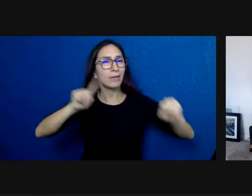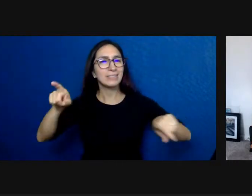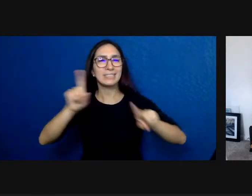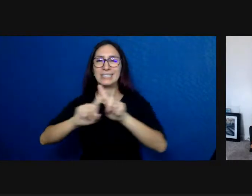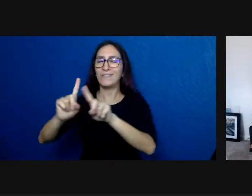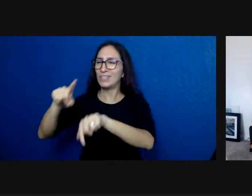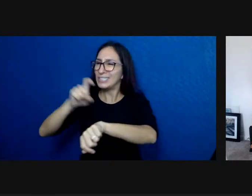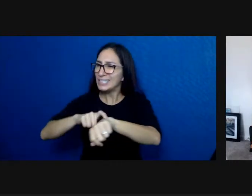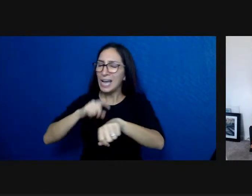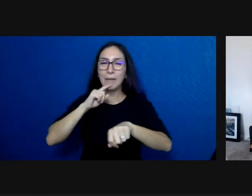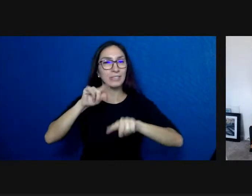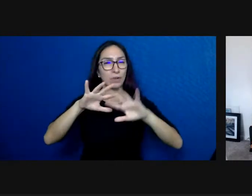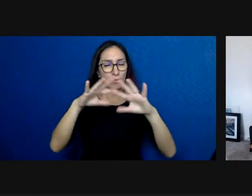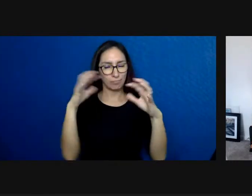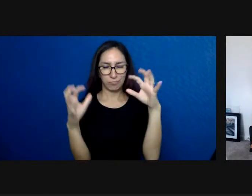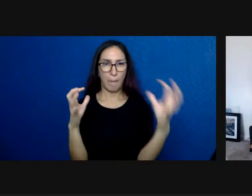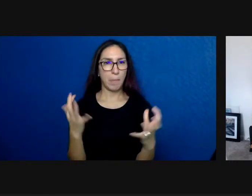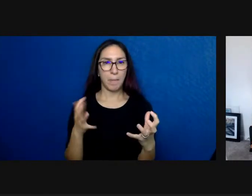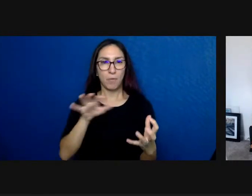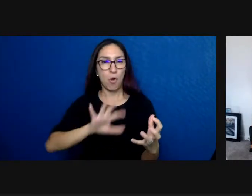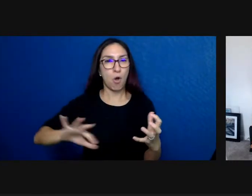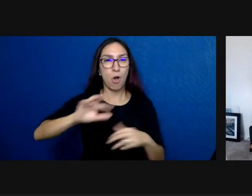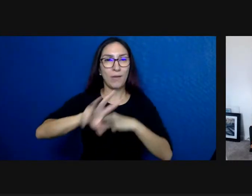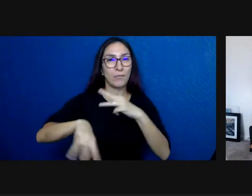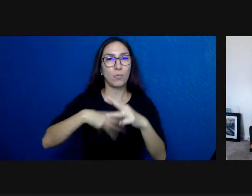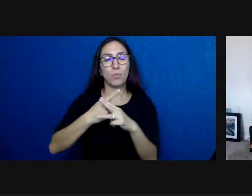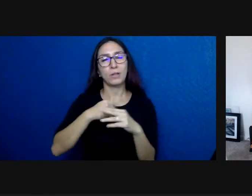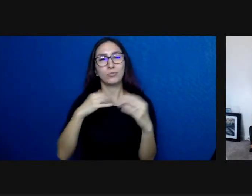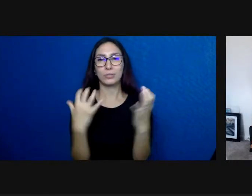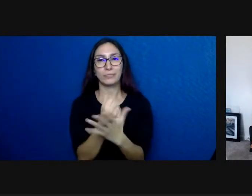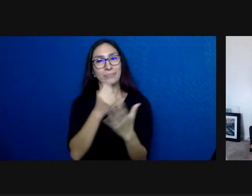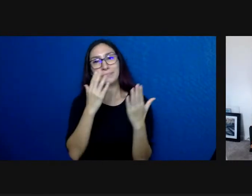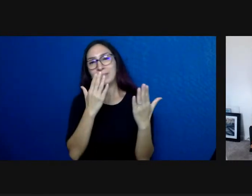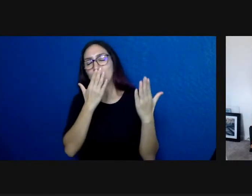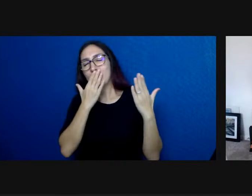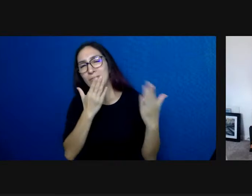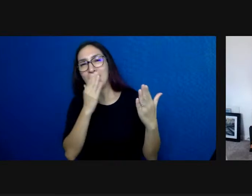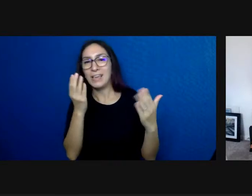a life event across the entire planet for 24-hours with different countries in time zones which